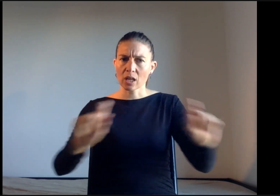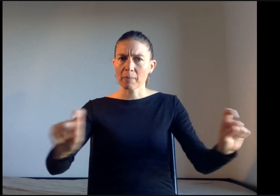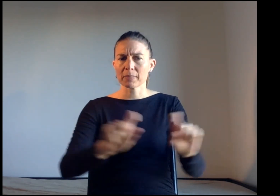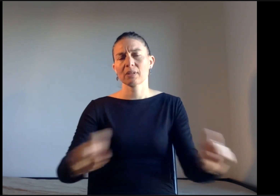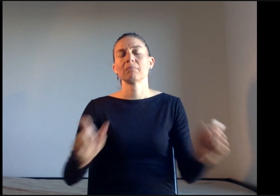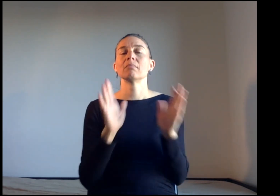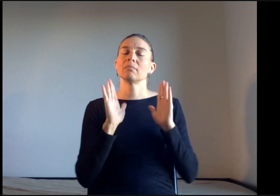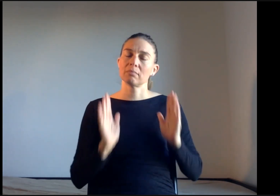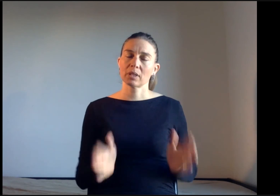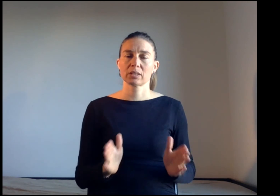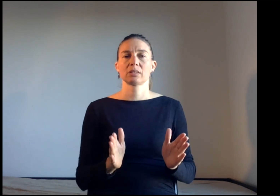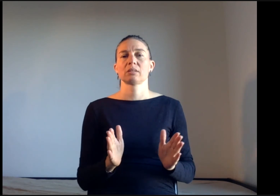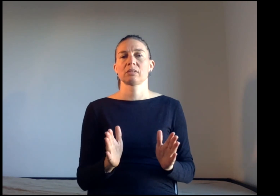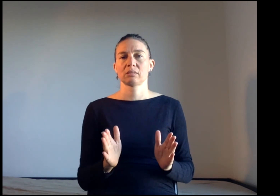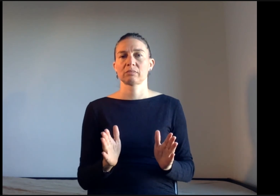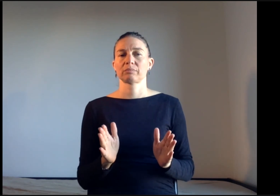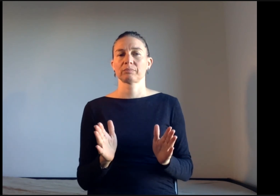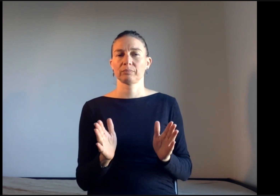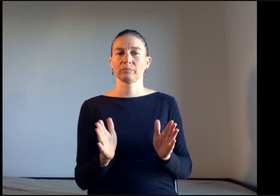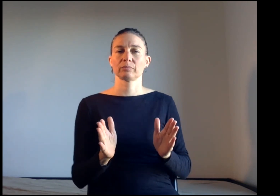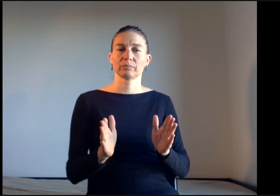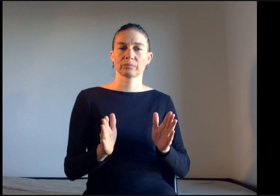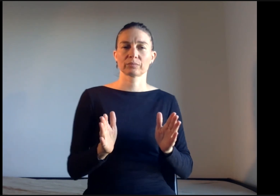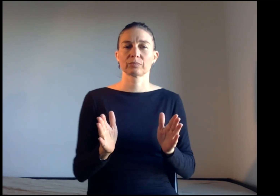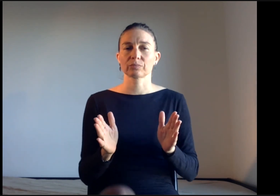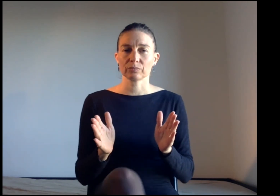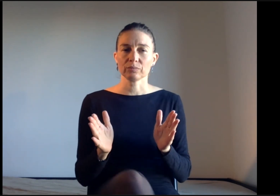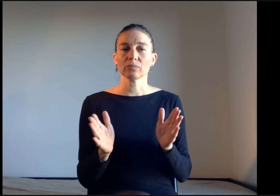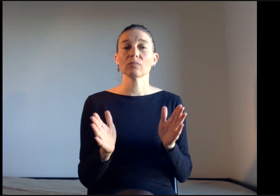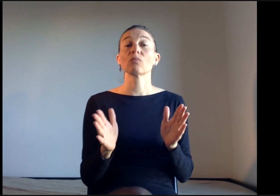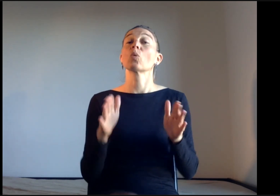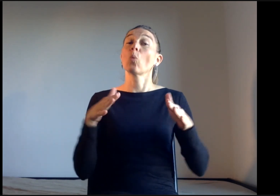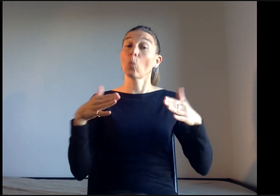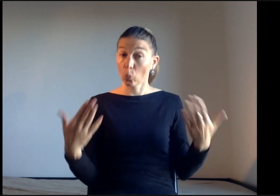And also some people prefer to have the sign language.